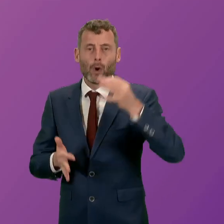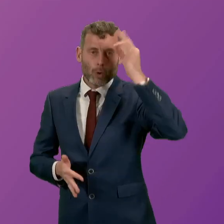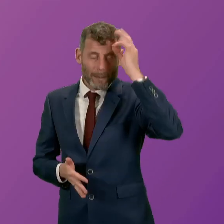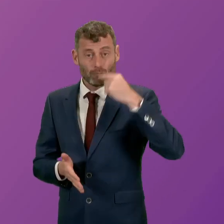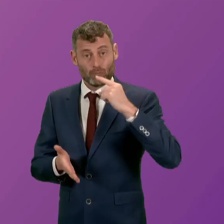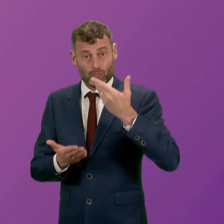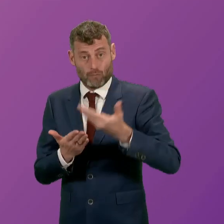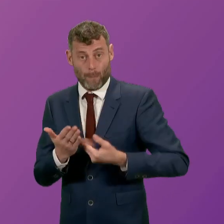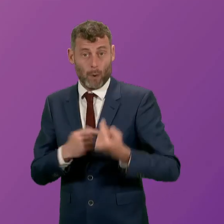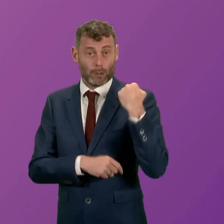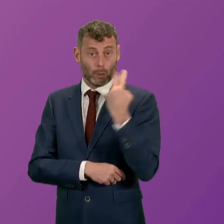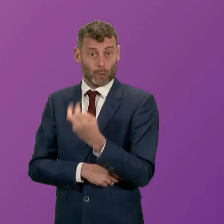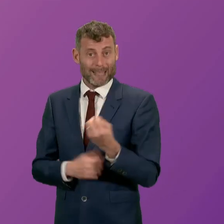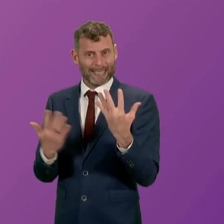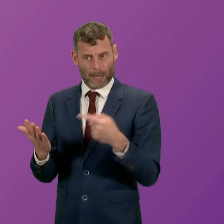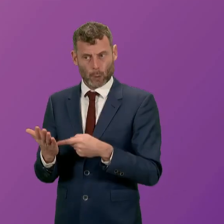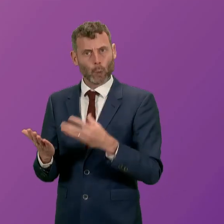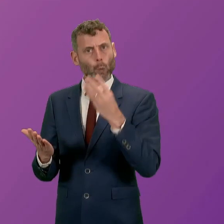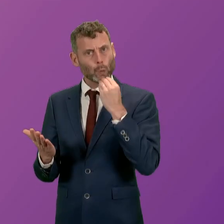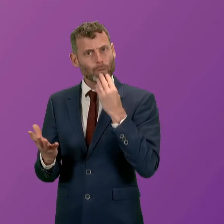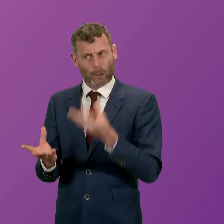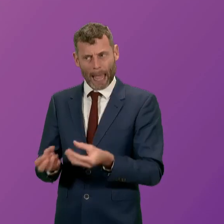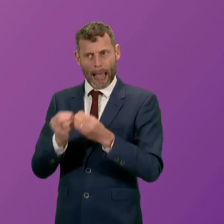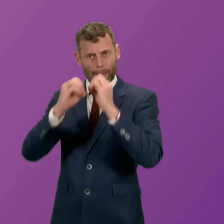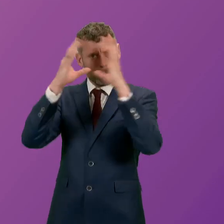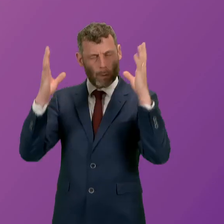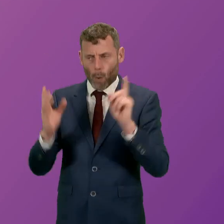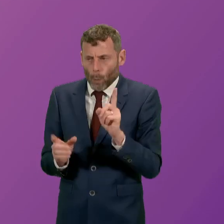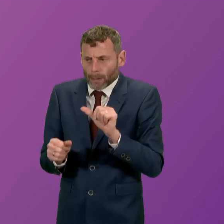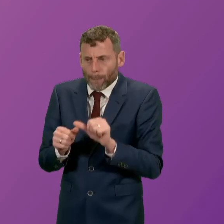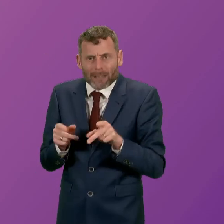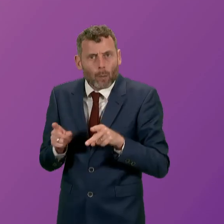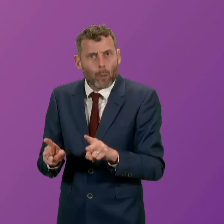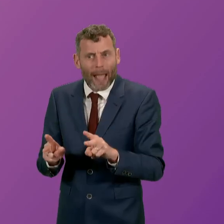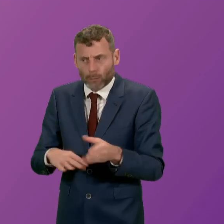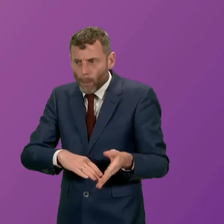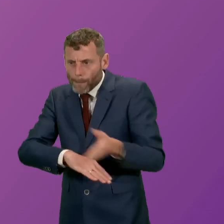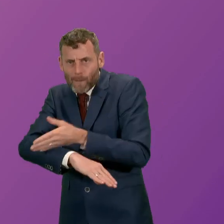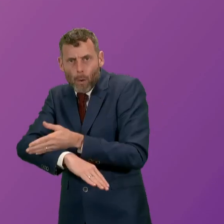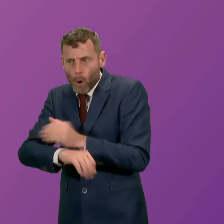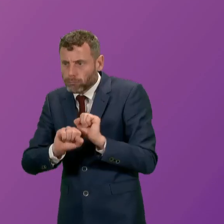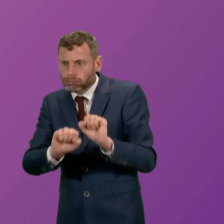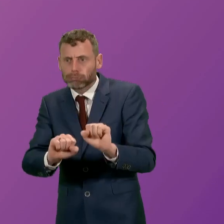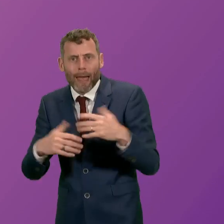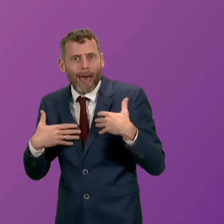which gave us valuable insight into the approach to prevention. The Government has applied that